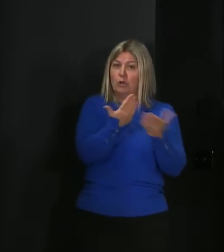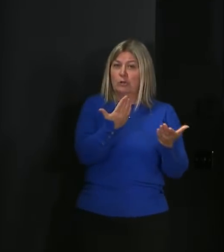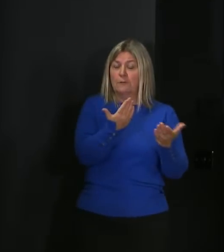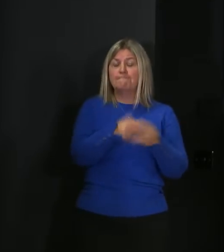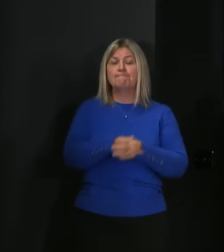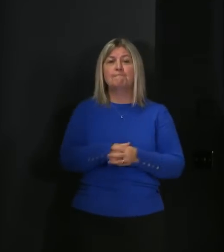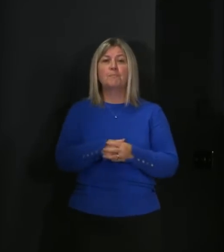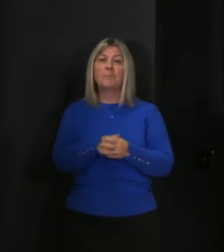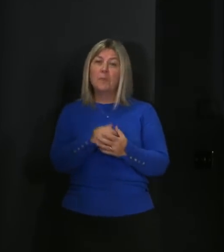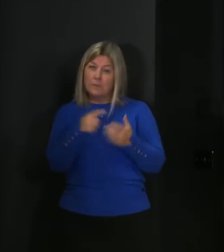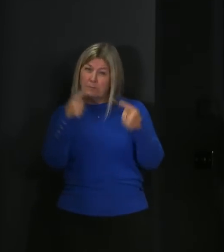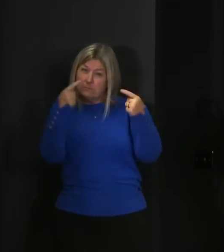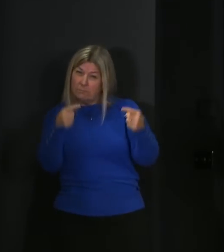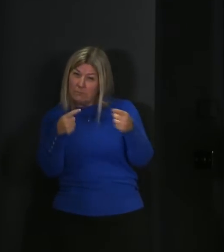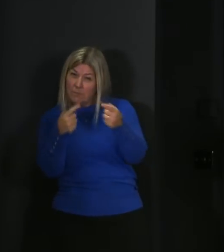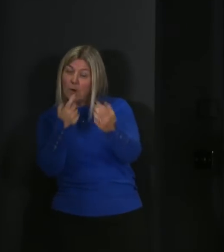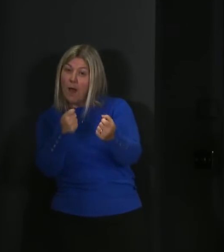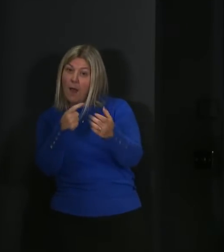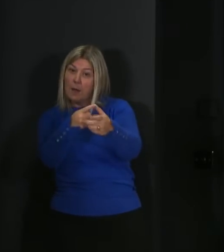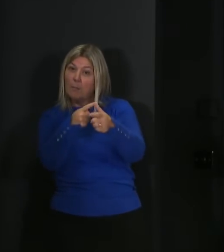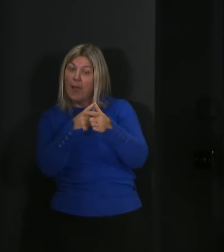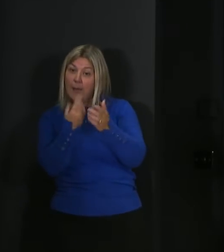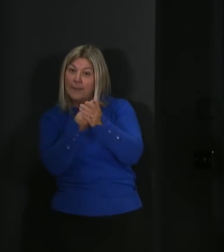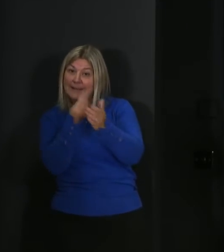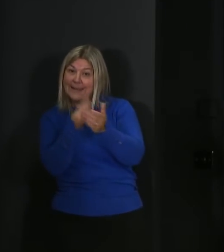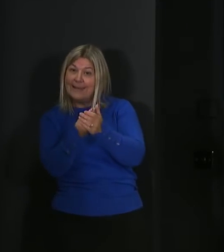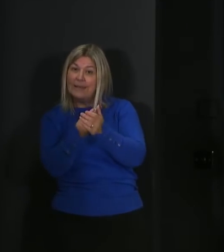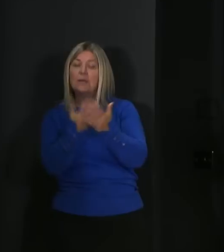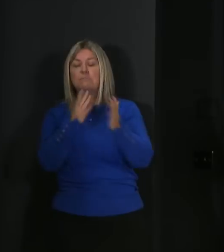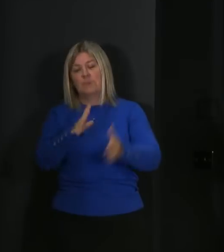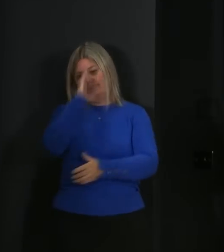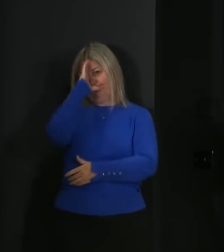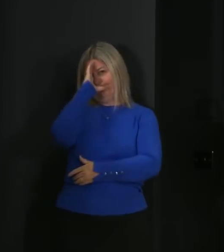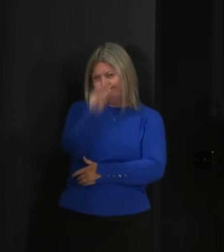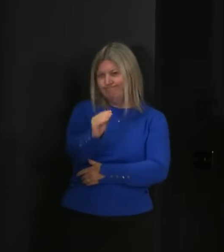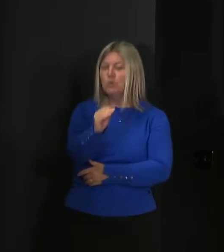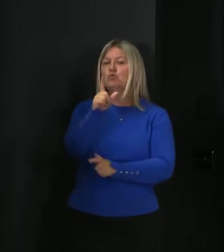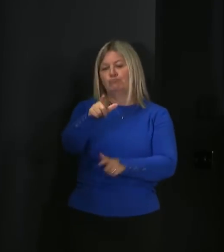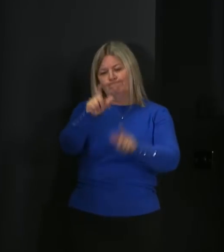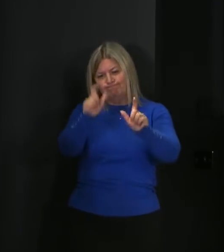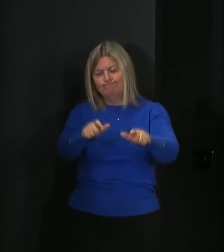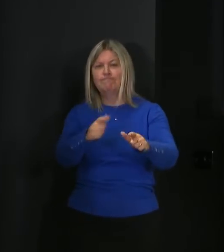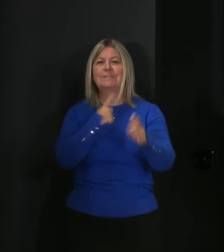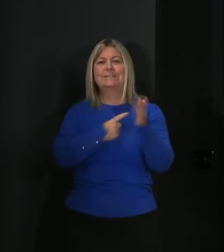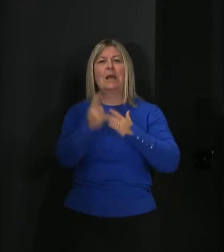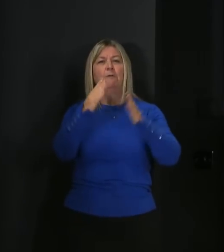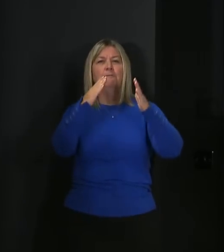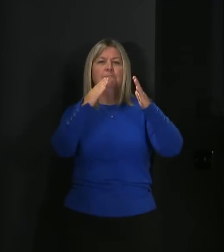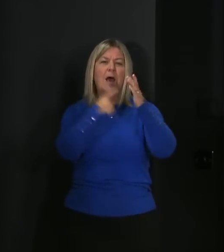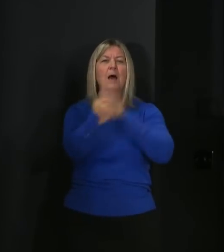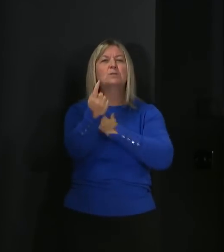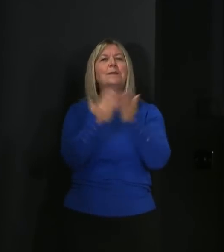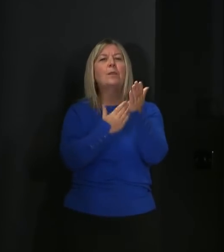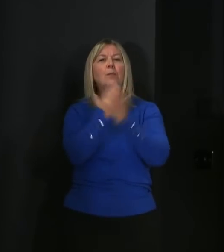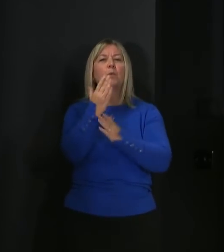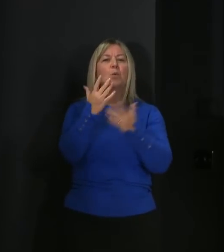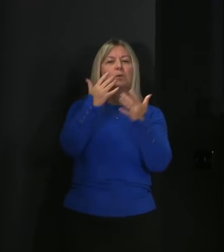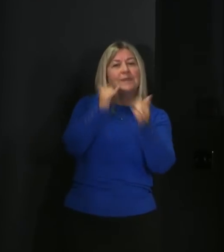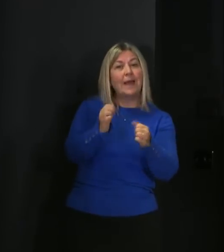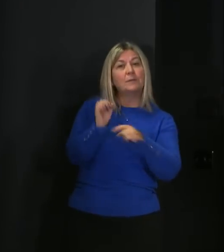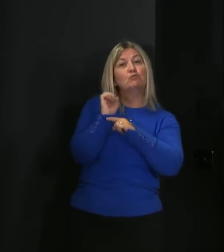eligible for the grants people must have been told to self-isolate through our Test and Protect programme. People who can work from home should continue to do so